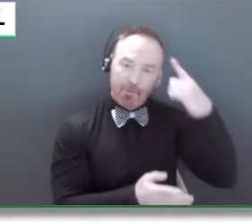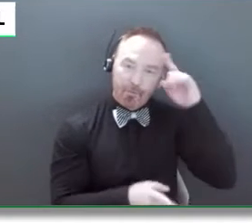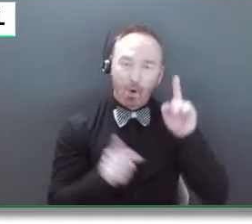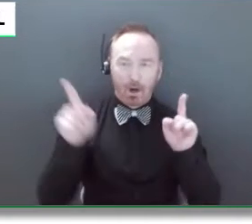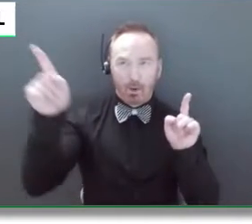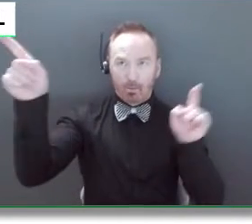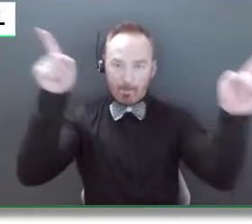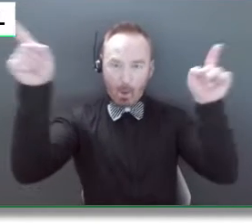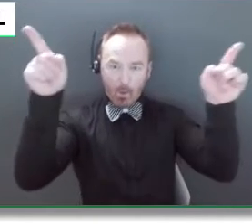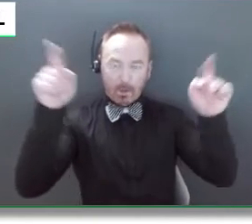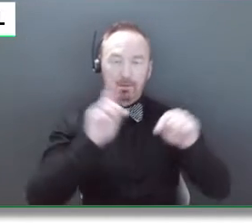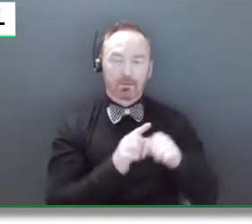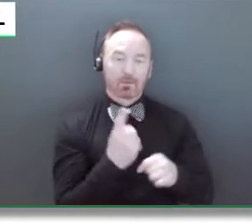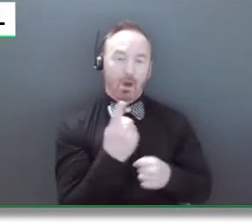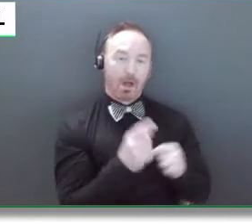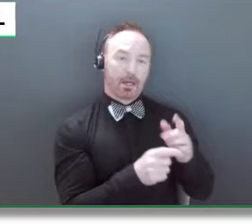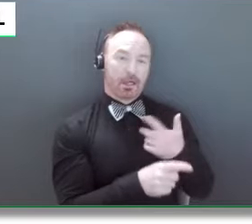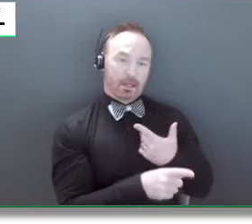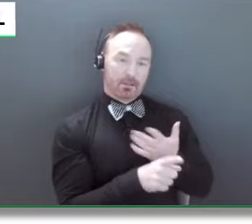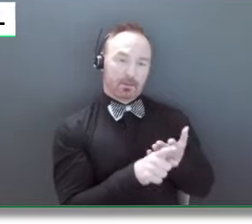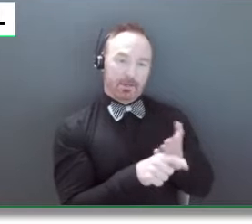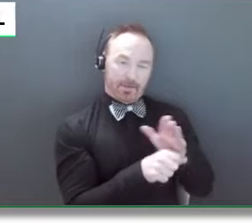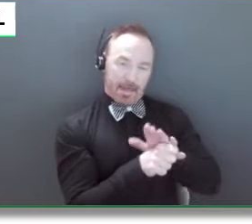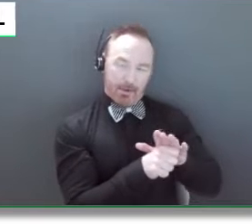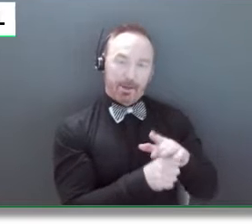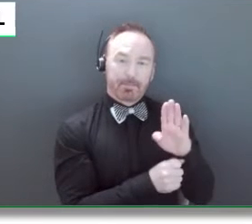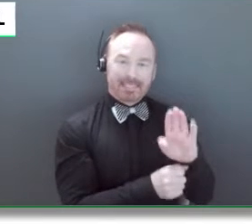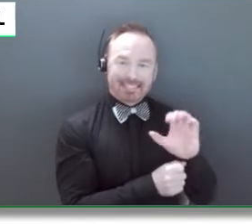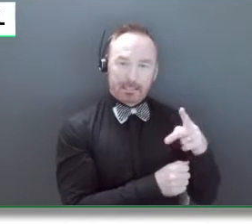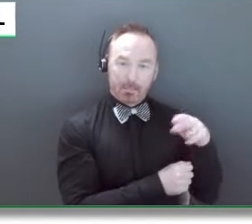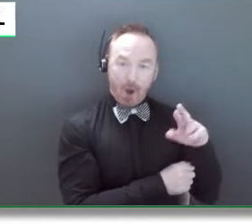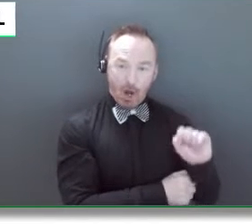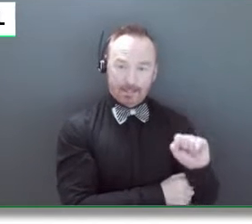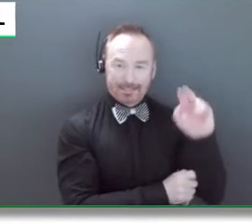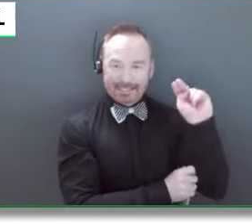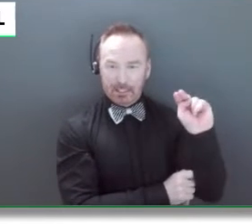of BC parks in up in the north in Prince George and they were